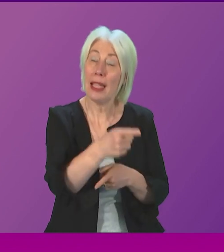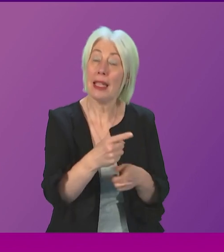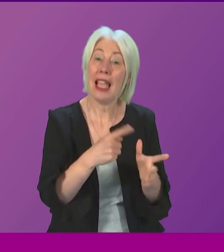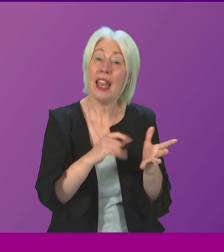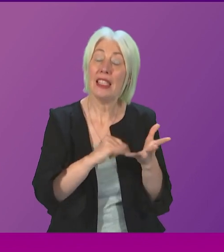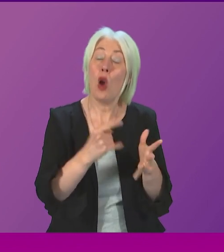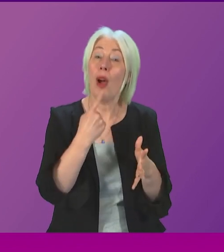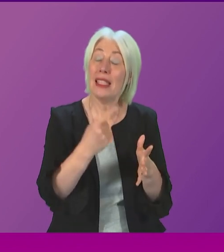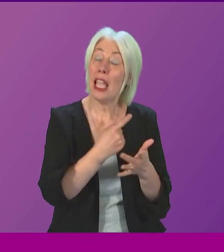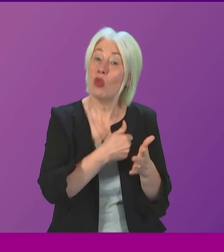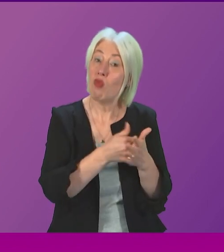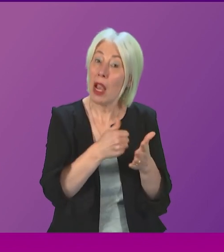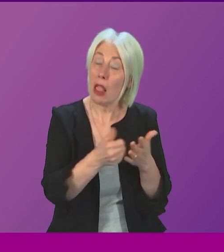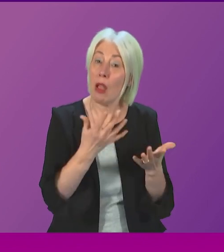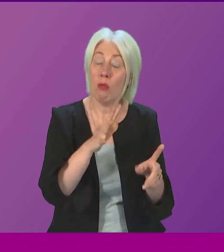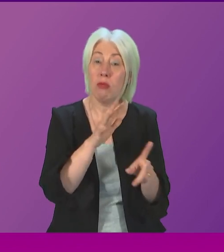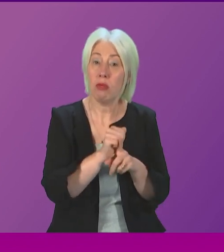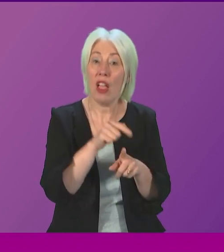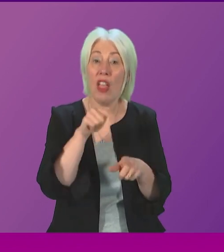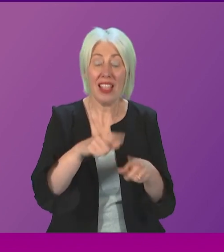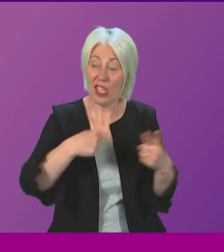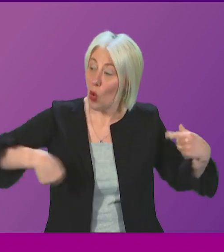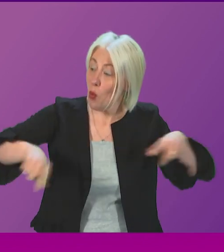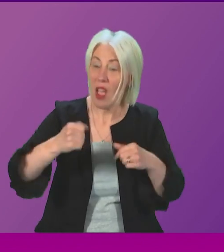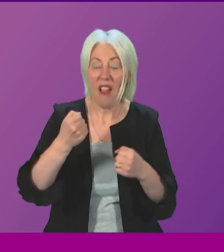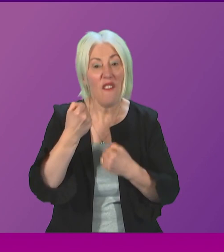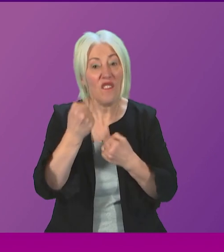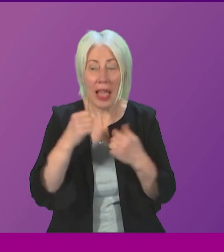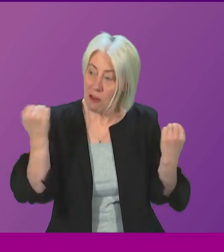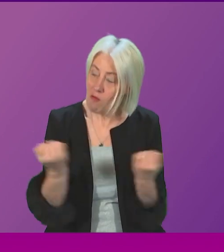captures the issue very well: this is a “fight for us all”. That is absolutely right.